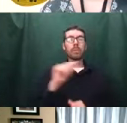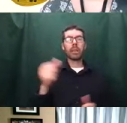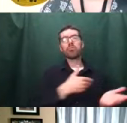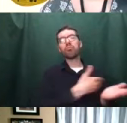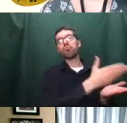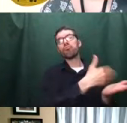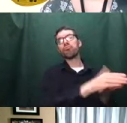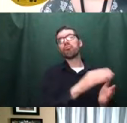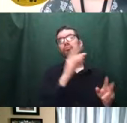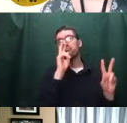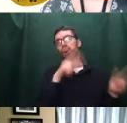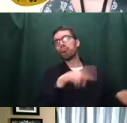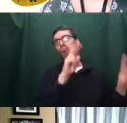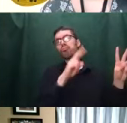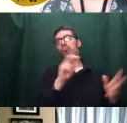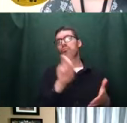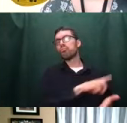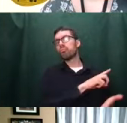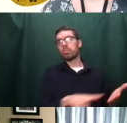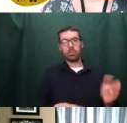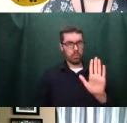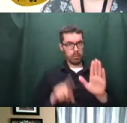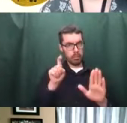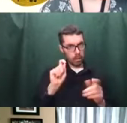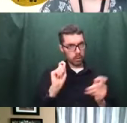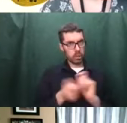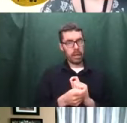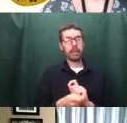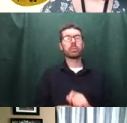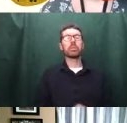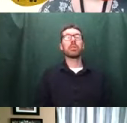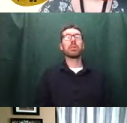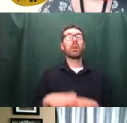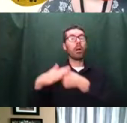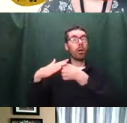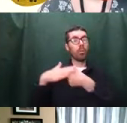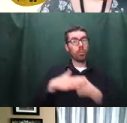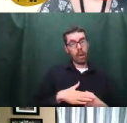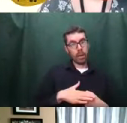against and we need to change this. The oppression experience by disabled people impacts all